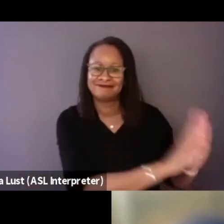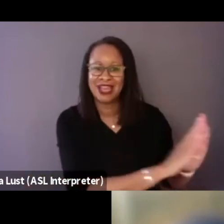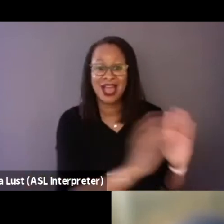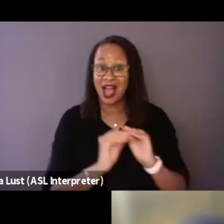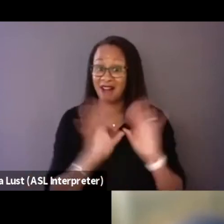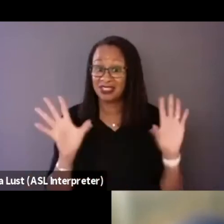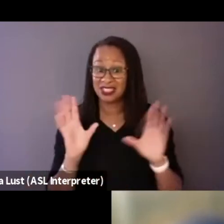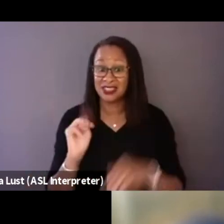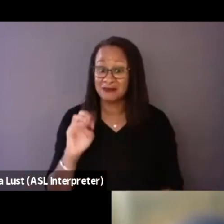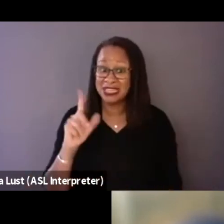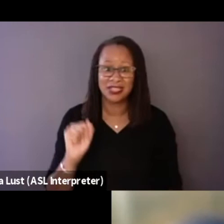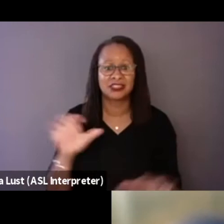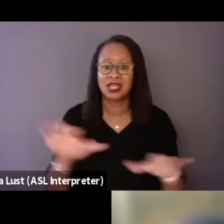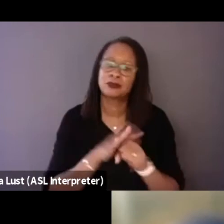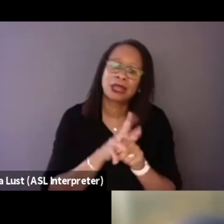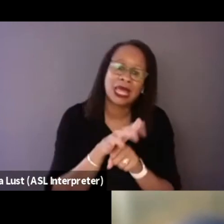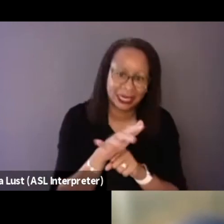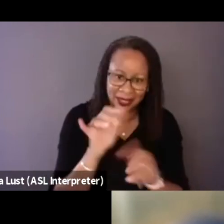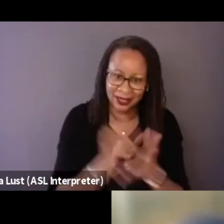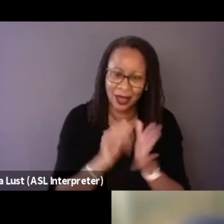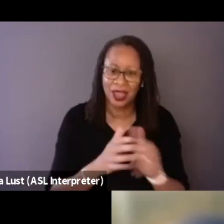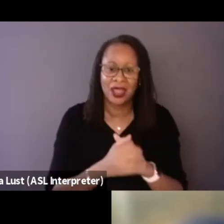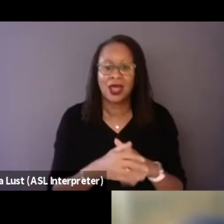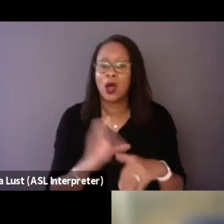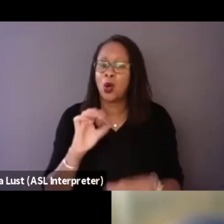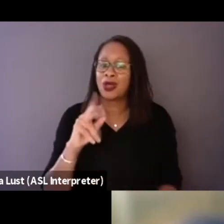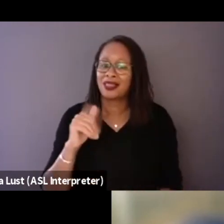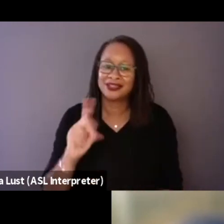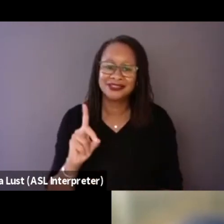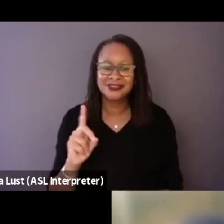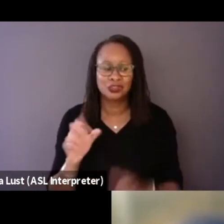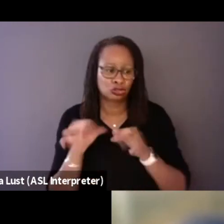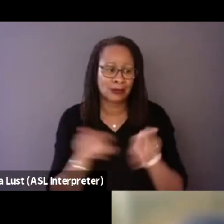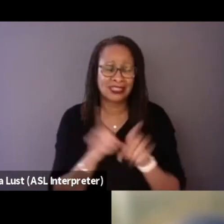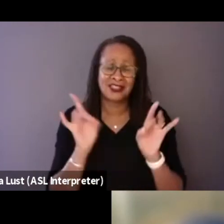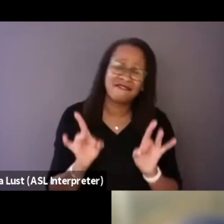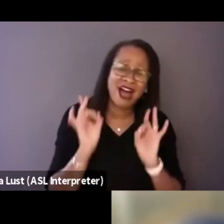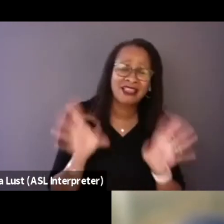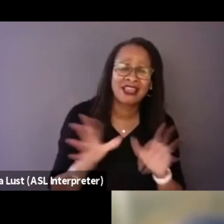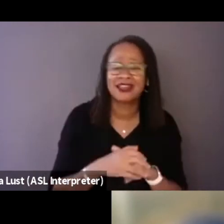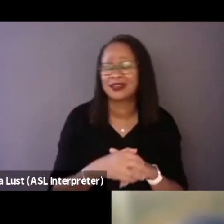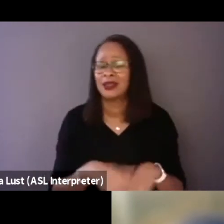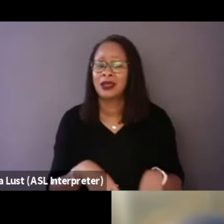Oakland's always described as violent, and all of these negative stuff